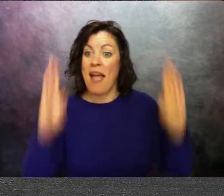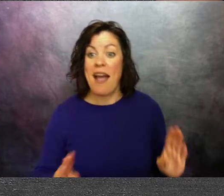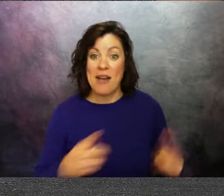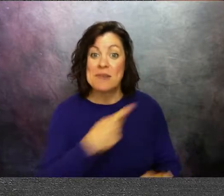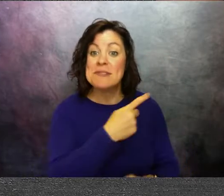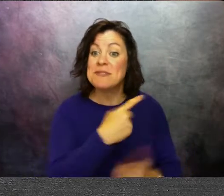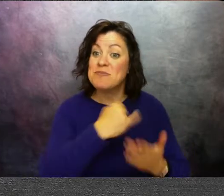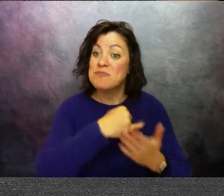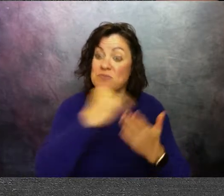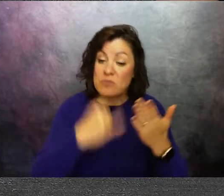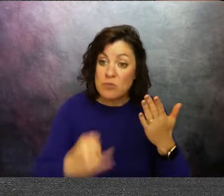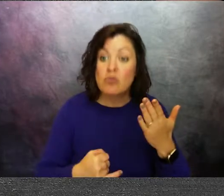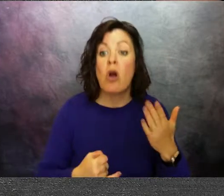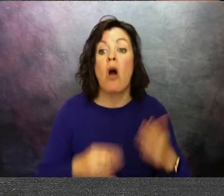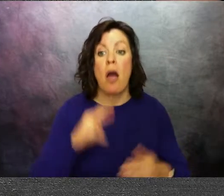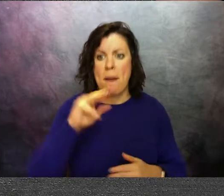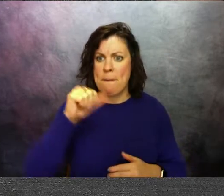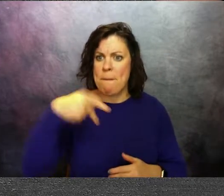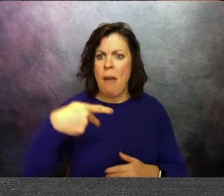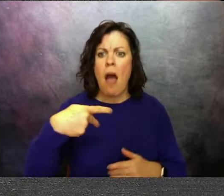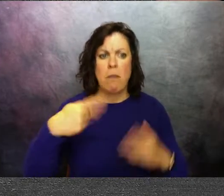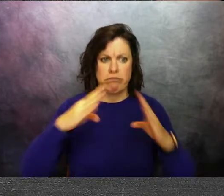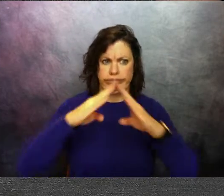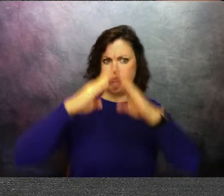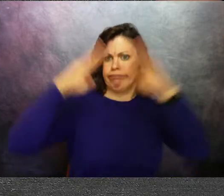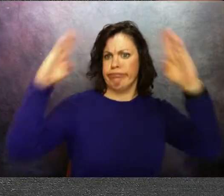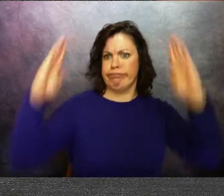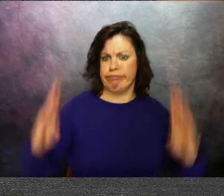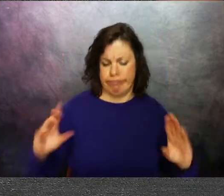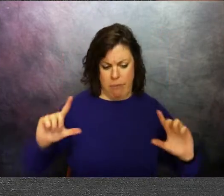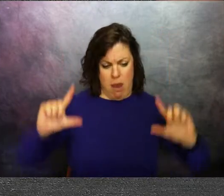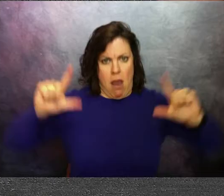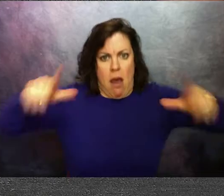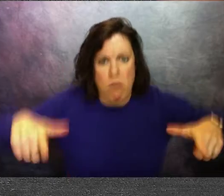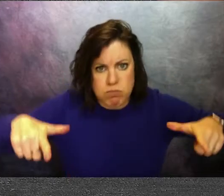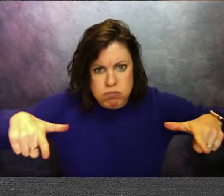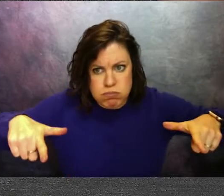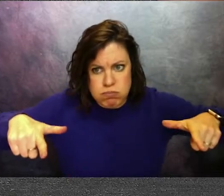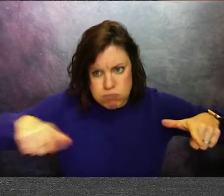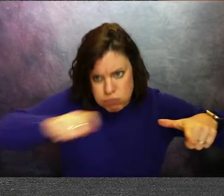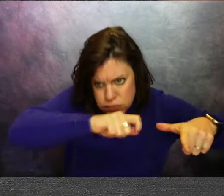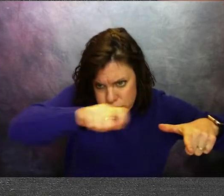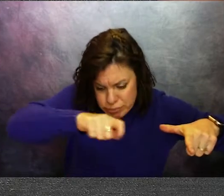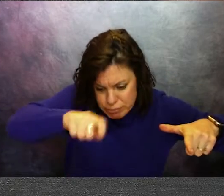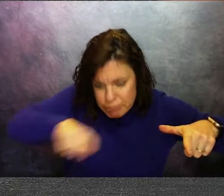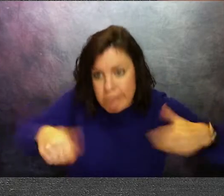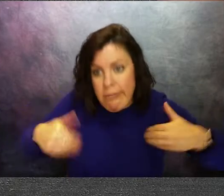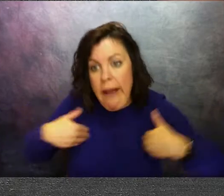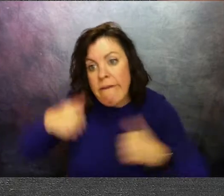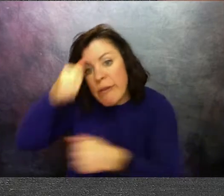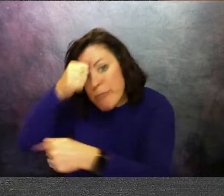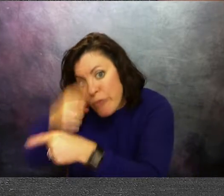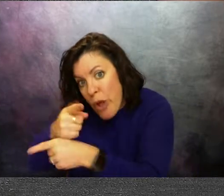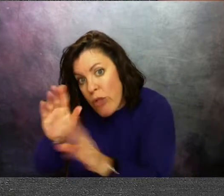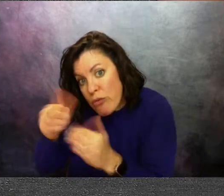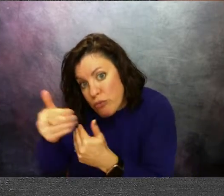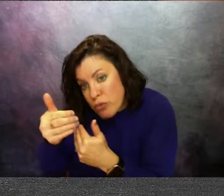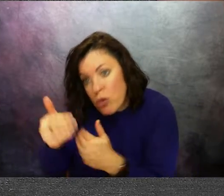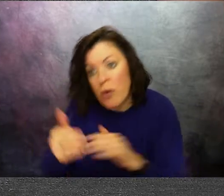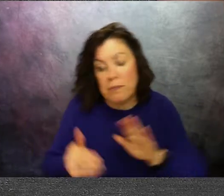a map of her whole house and she has her brother's room, and she has her room, and her mom and dad's room,